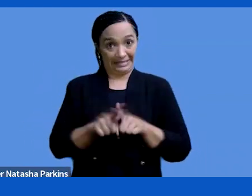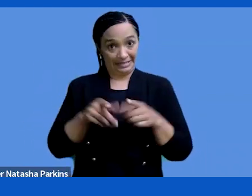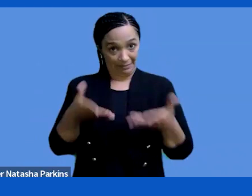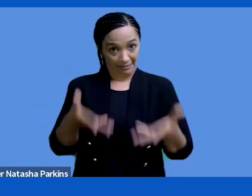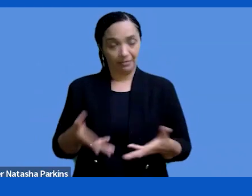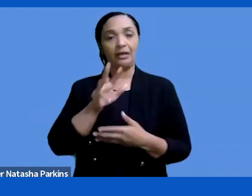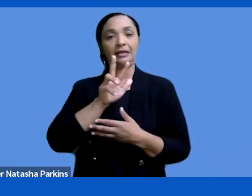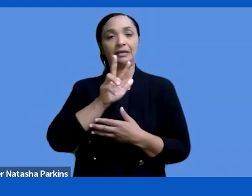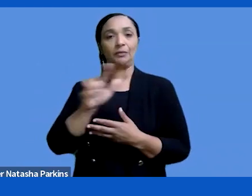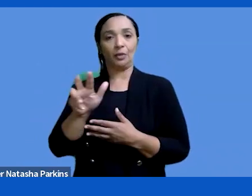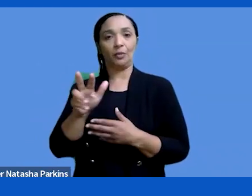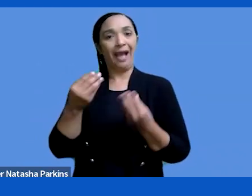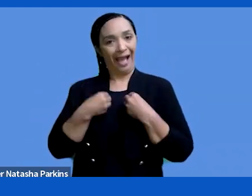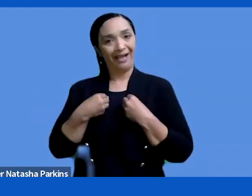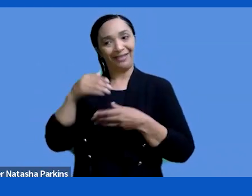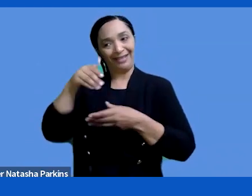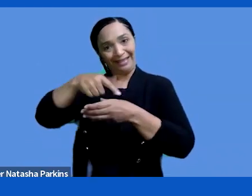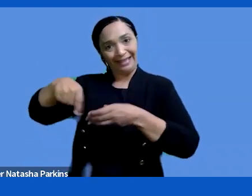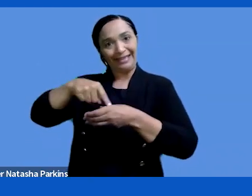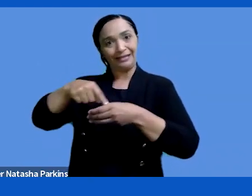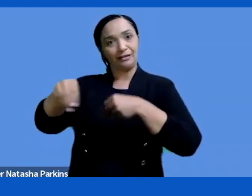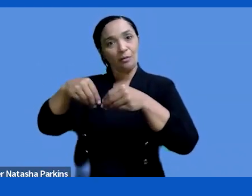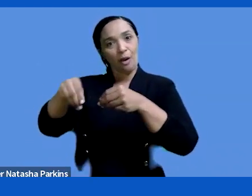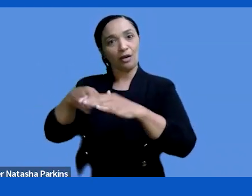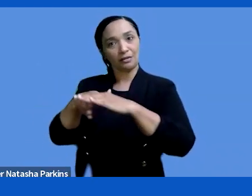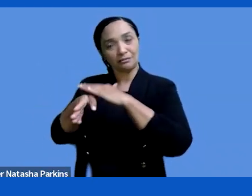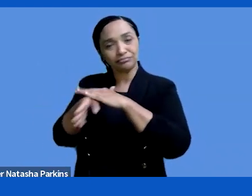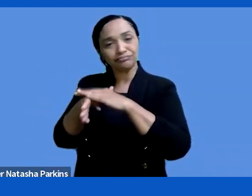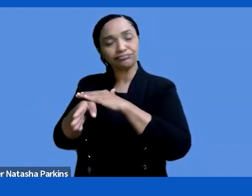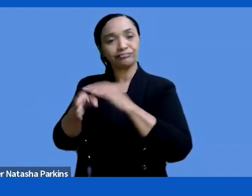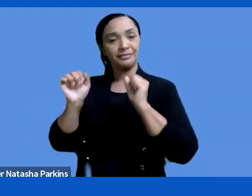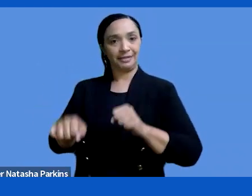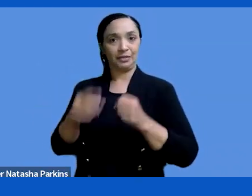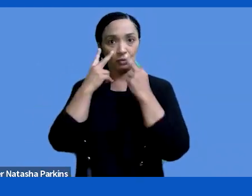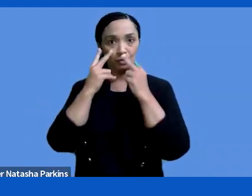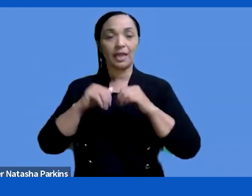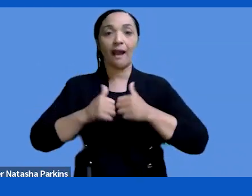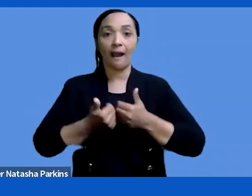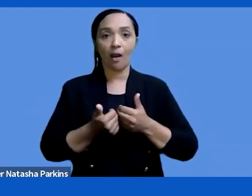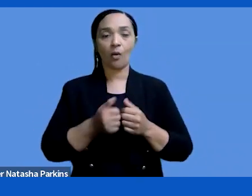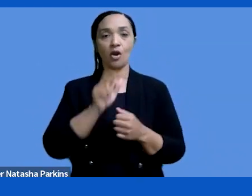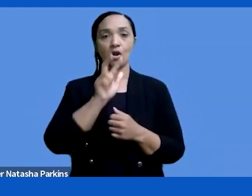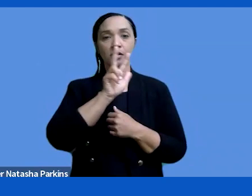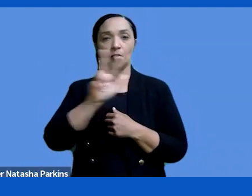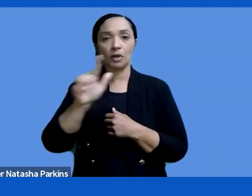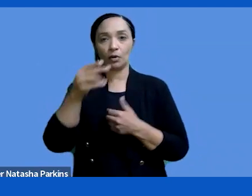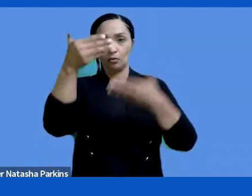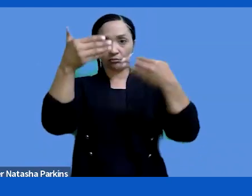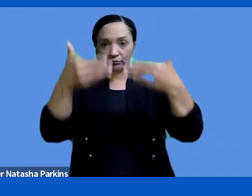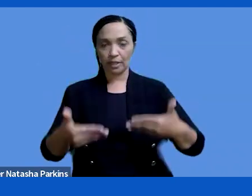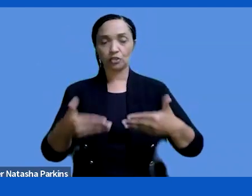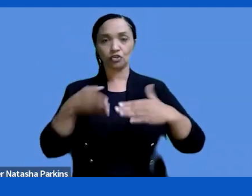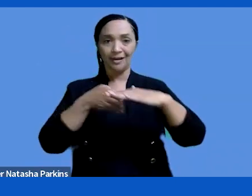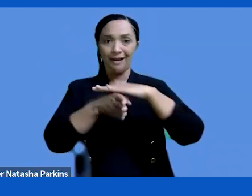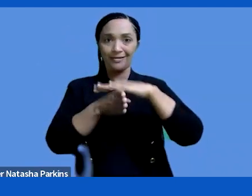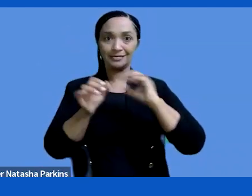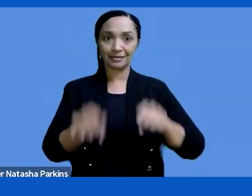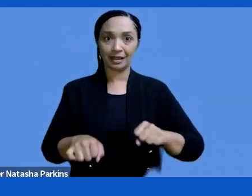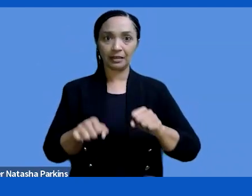Directive. It is to improve web accessibility but also internal market by harmonizing underlying